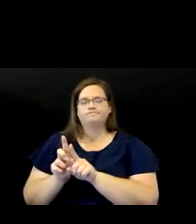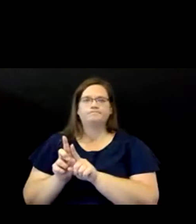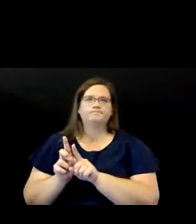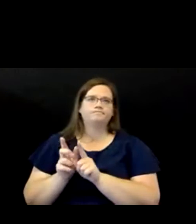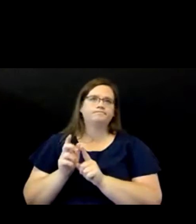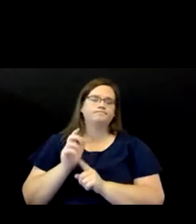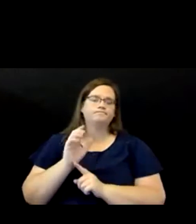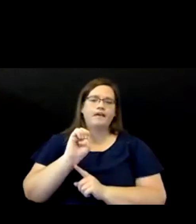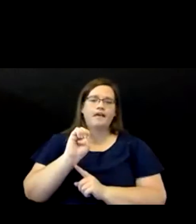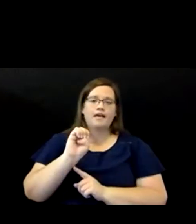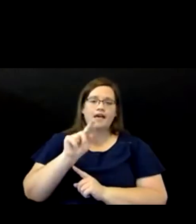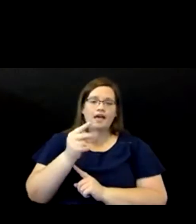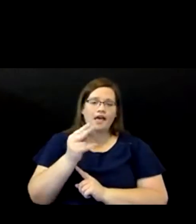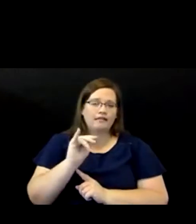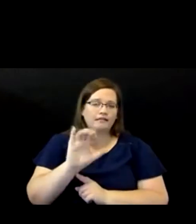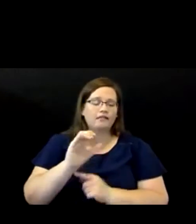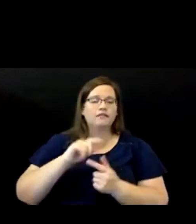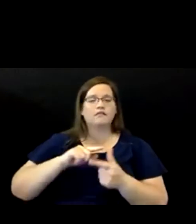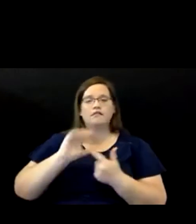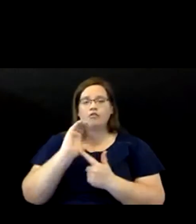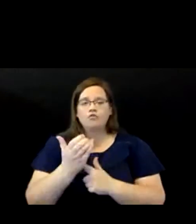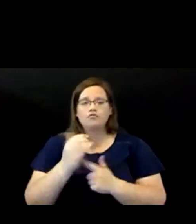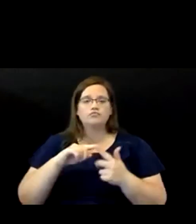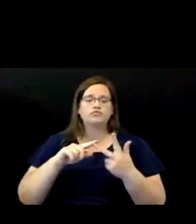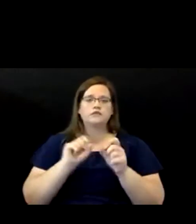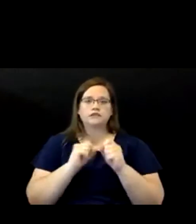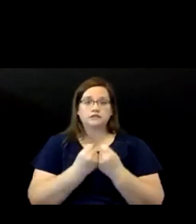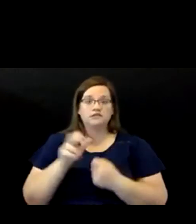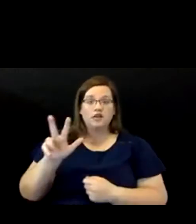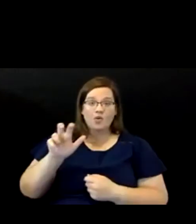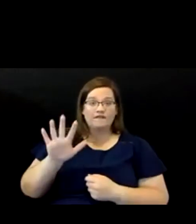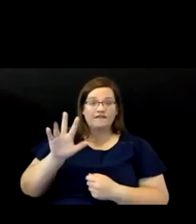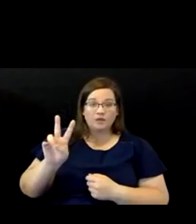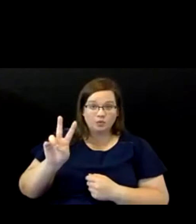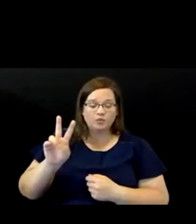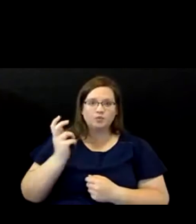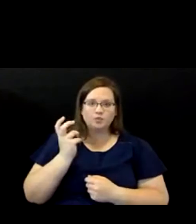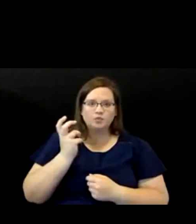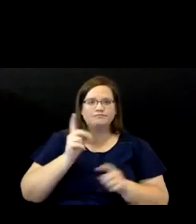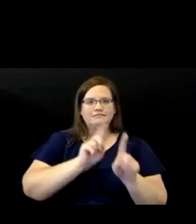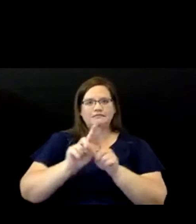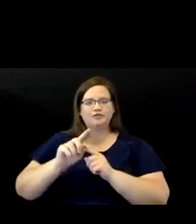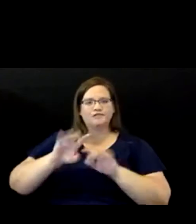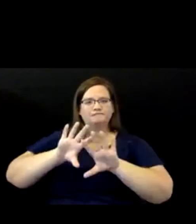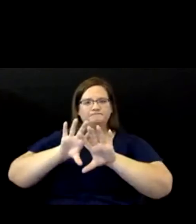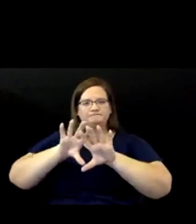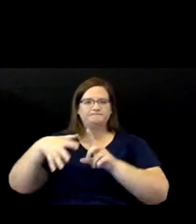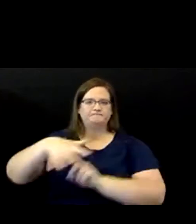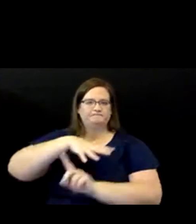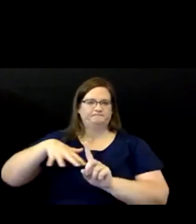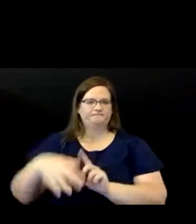, and societal. You can imagine, 352. We'll talk more about these